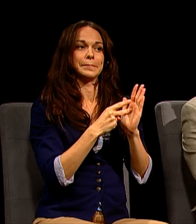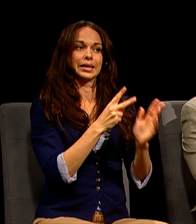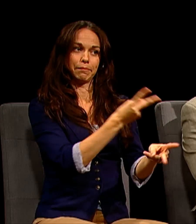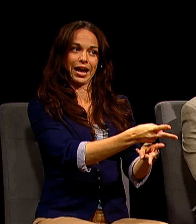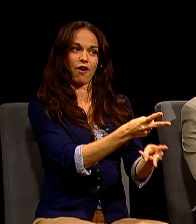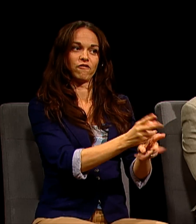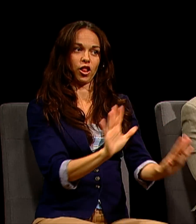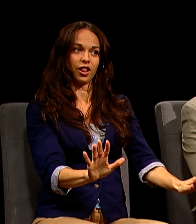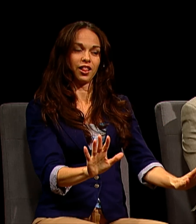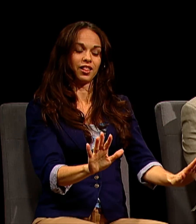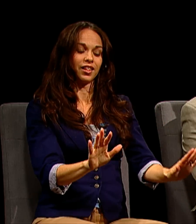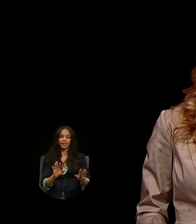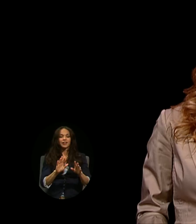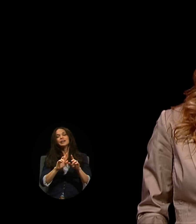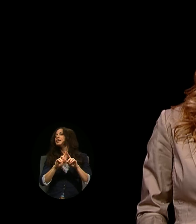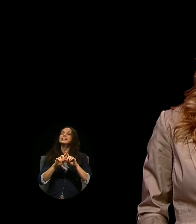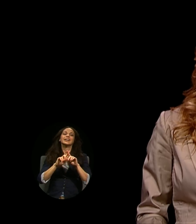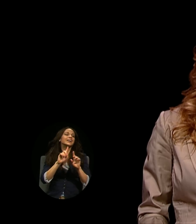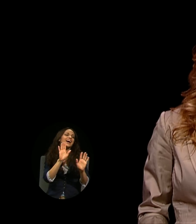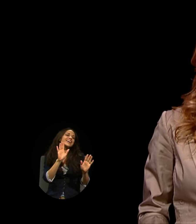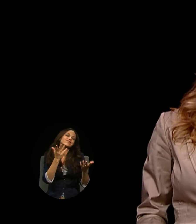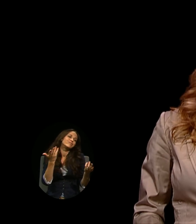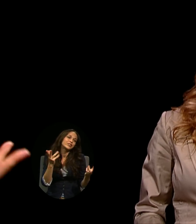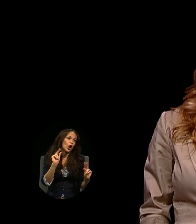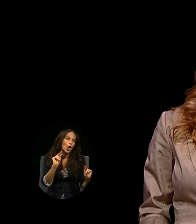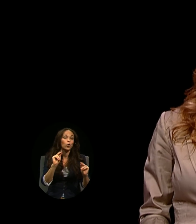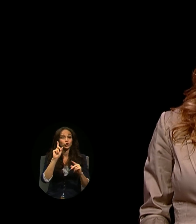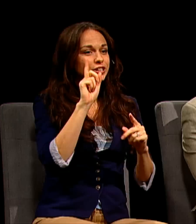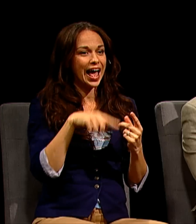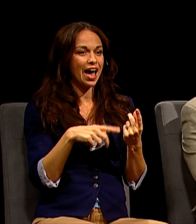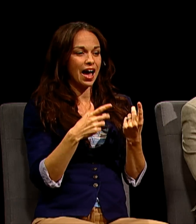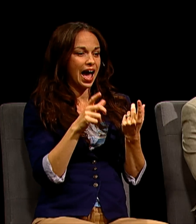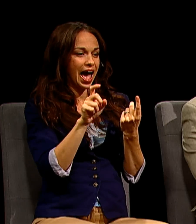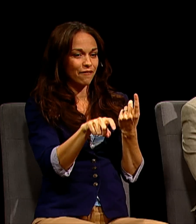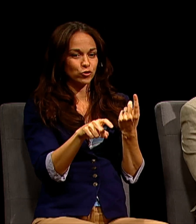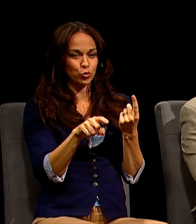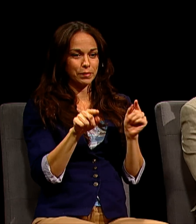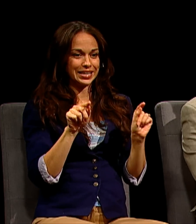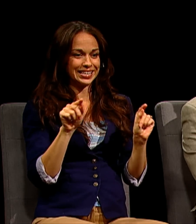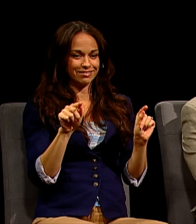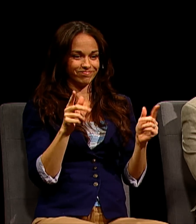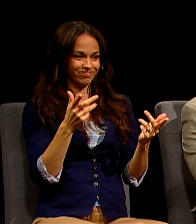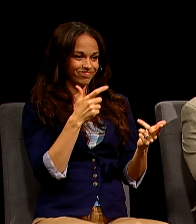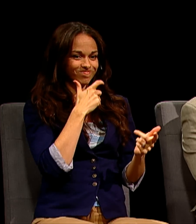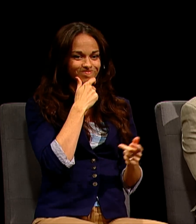But now I mean you just have to be discerning as so much of it some ones interpretation of things.